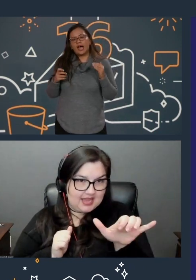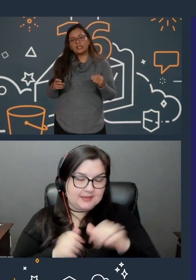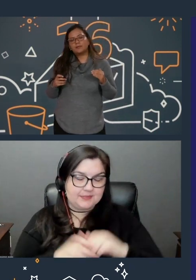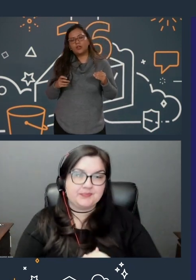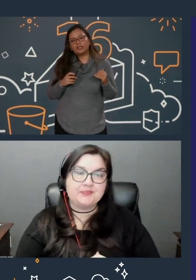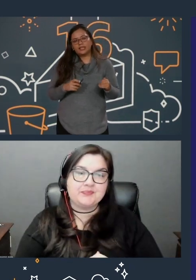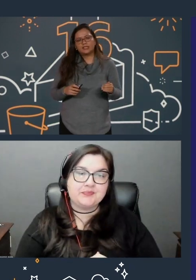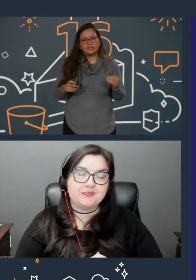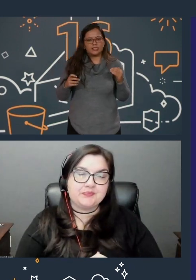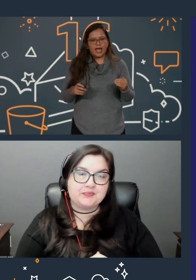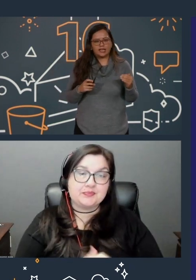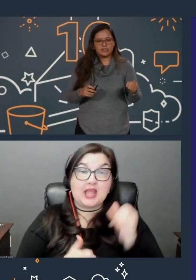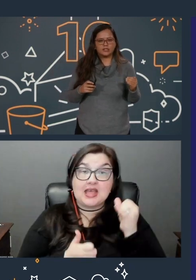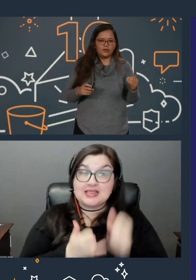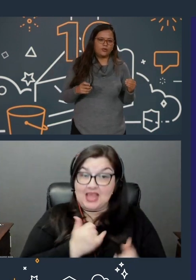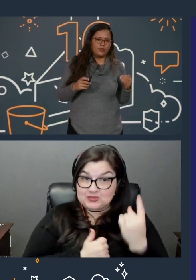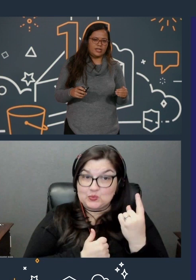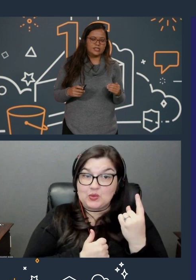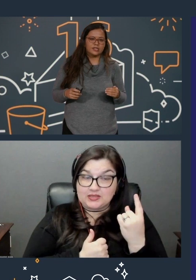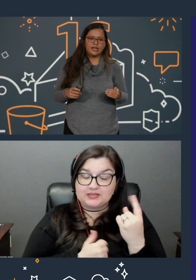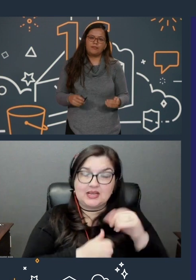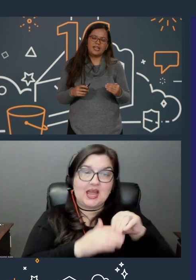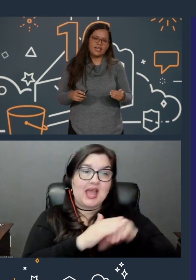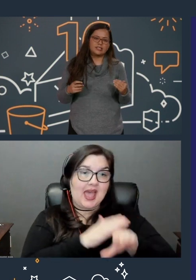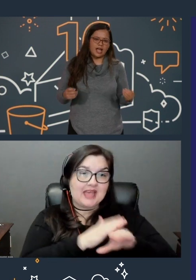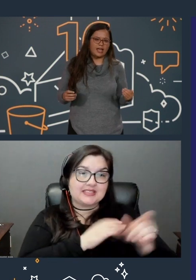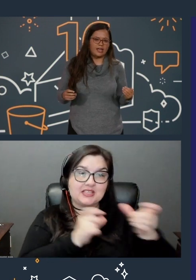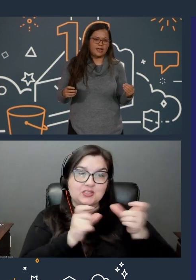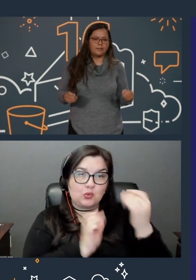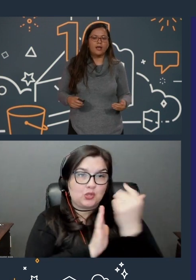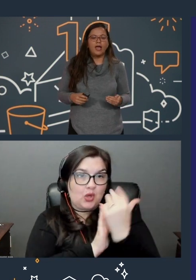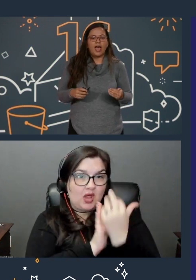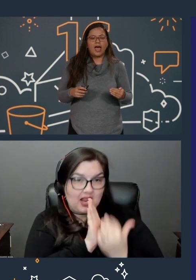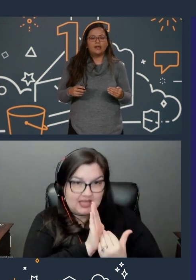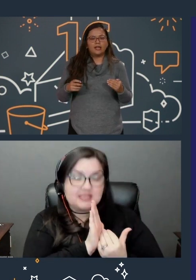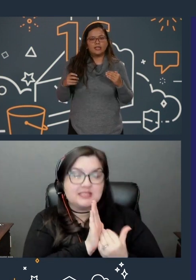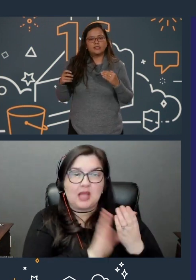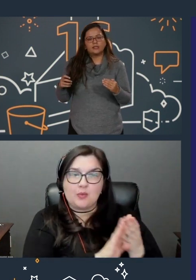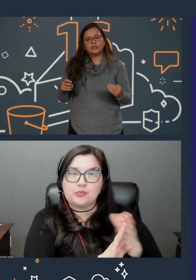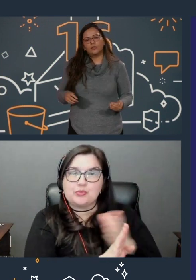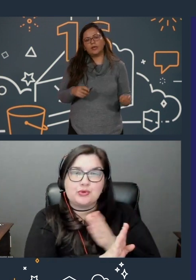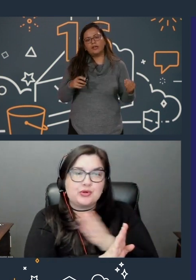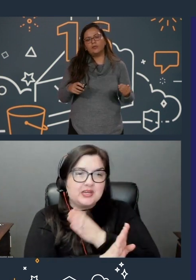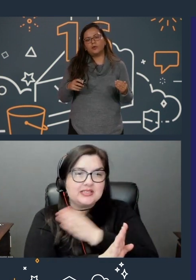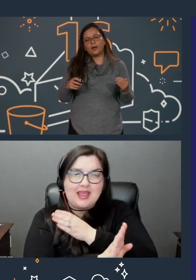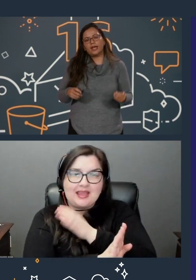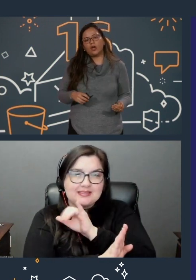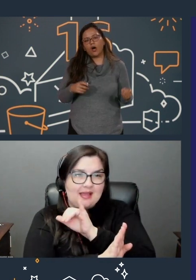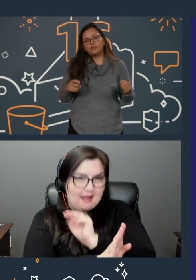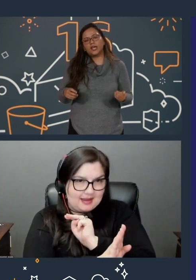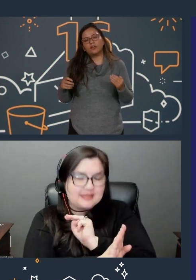Last but not the least is access control list. It predates IAM and is the way to provide object